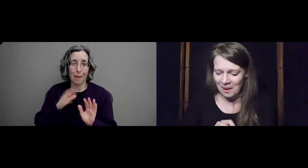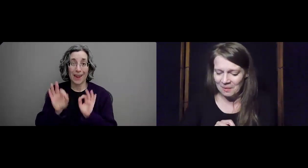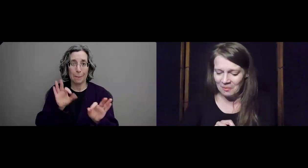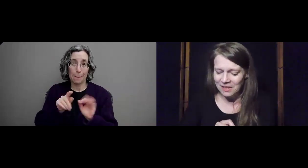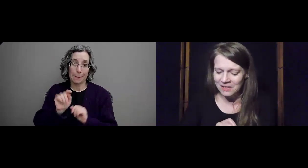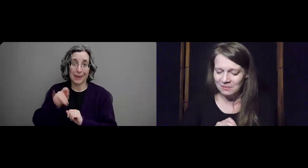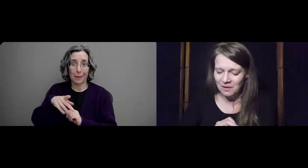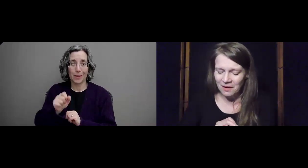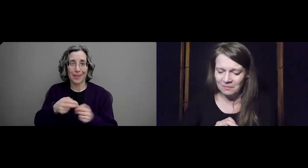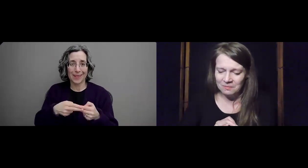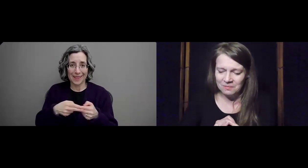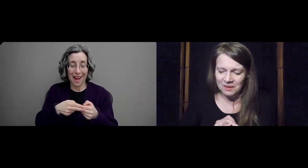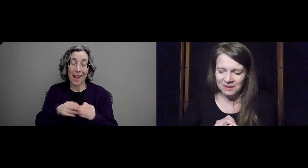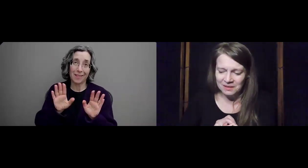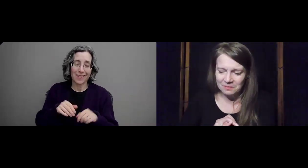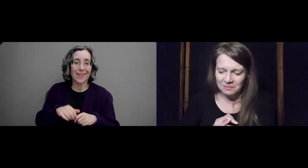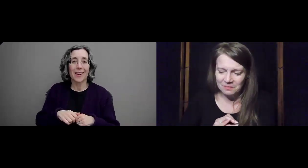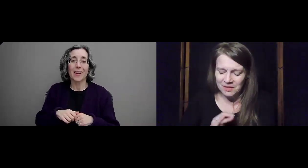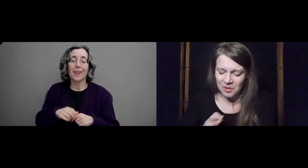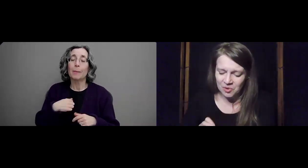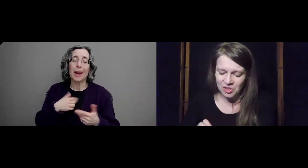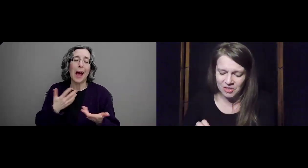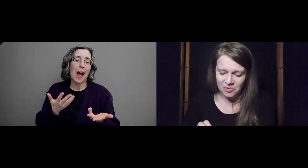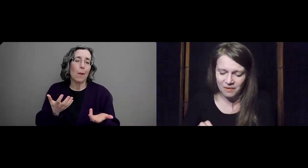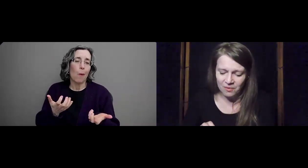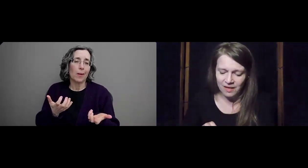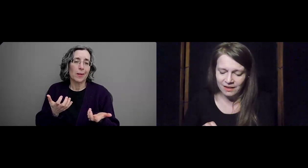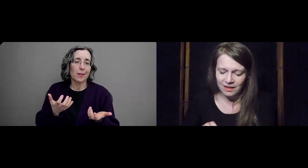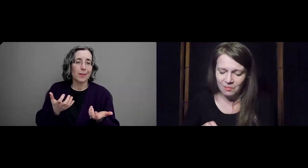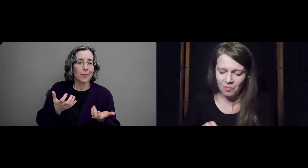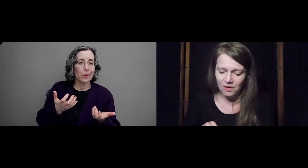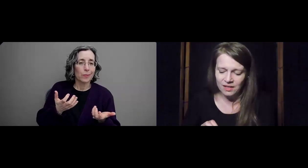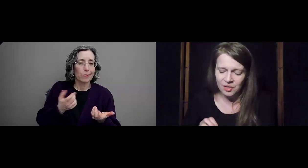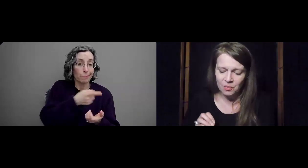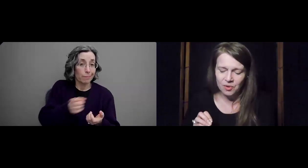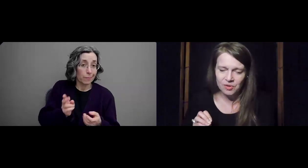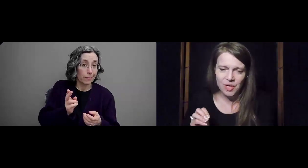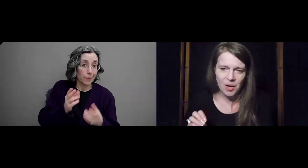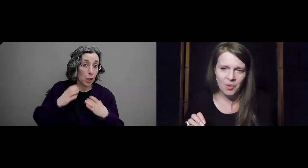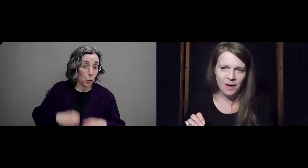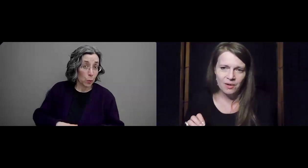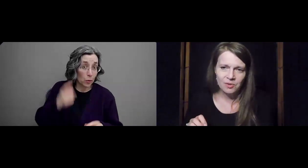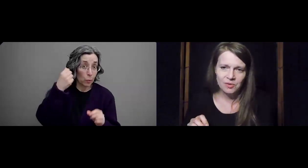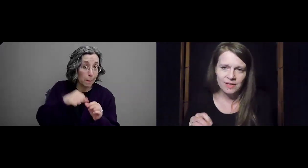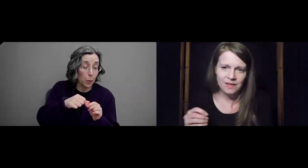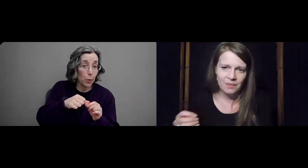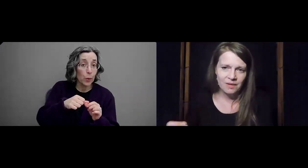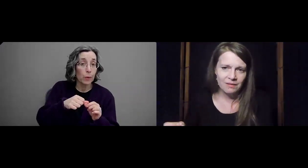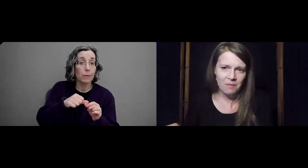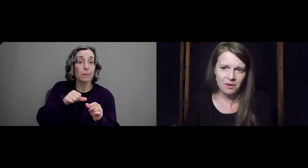interpreters, I realize that I left my tips slide off when I handed these over to Bonnie. I wanted consumers just to remember that the more the